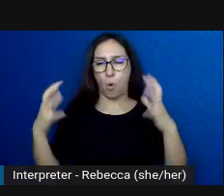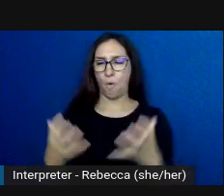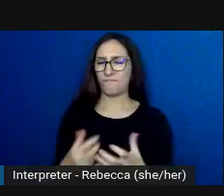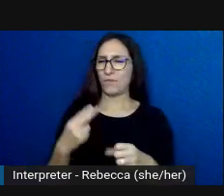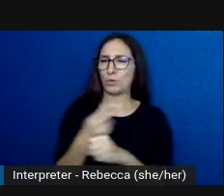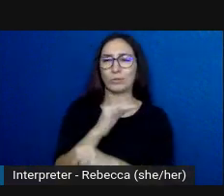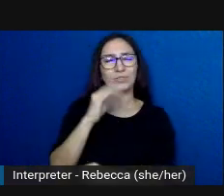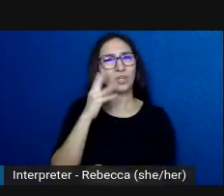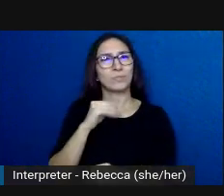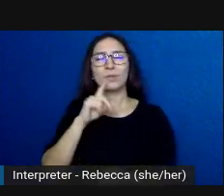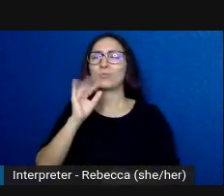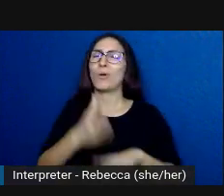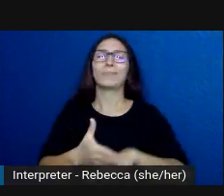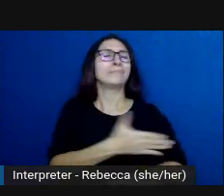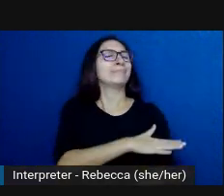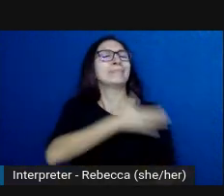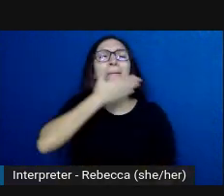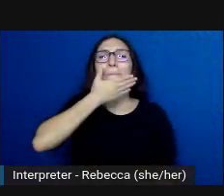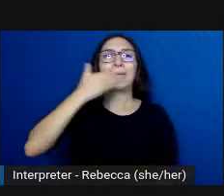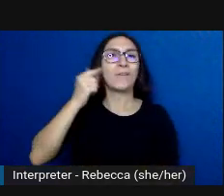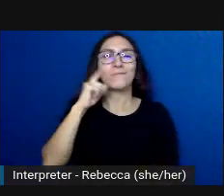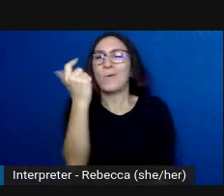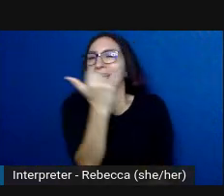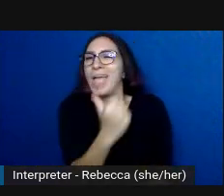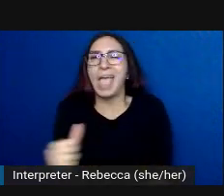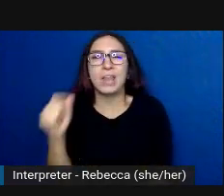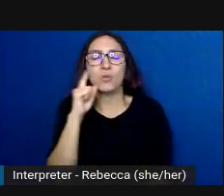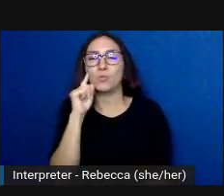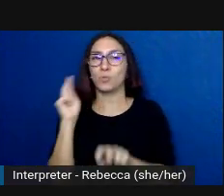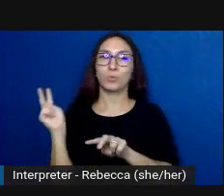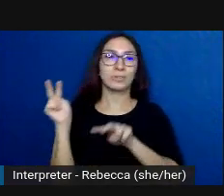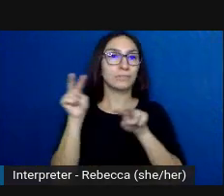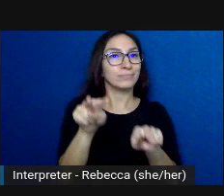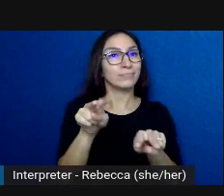to your site regardless of disability.